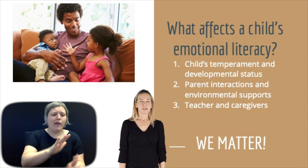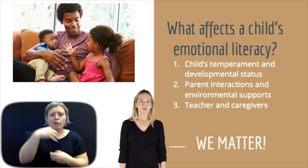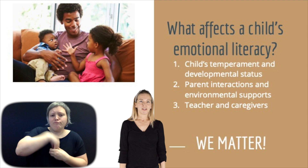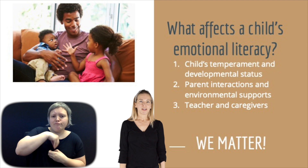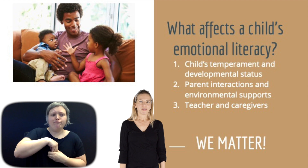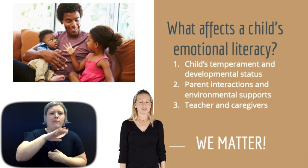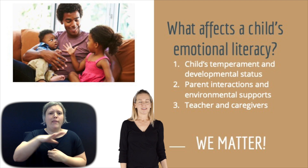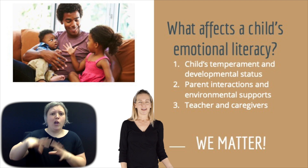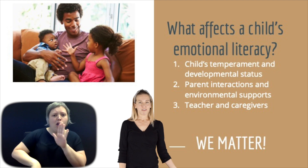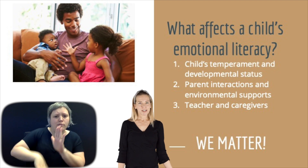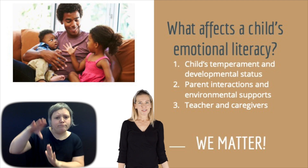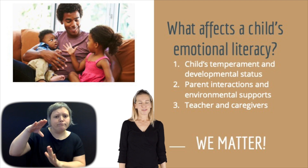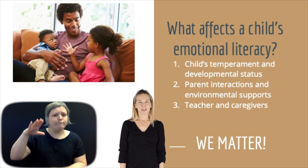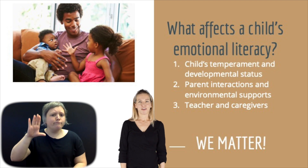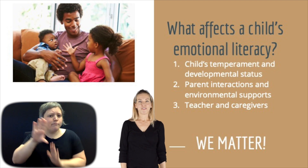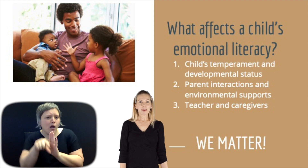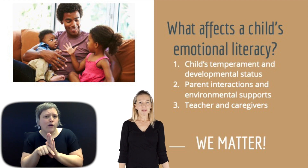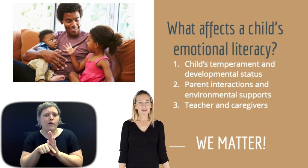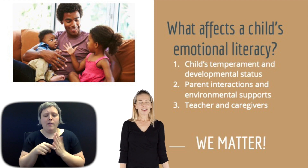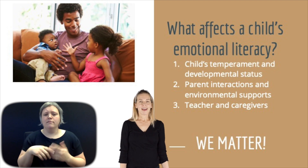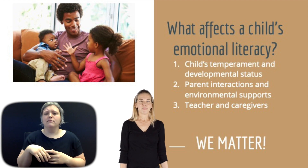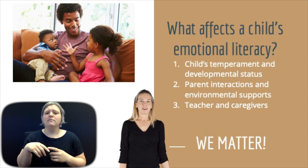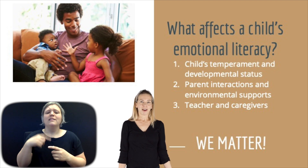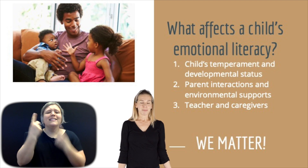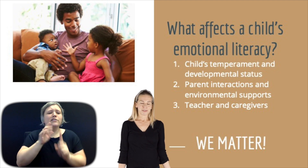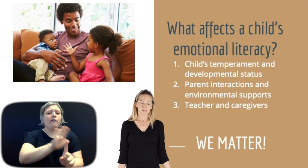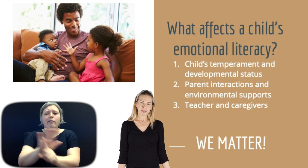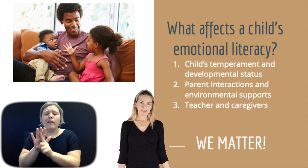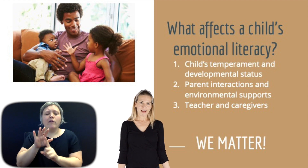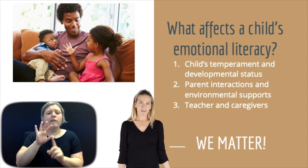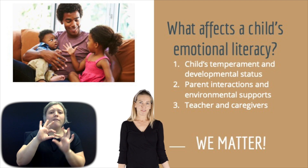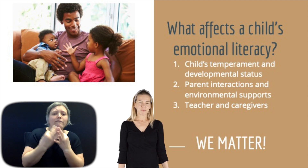We're also going to look at their day-to-day interactions with their family and what environmental supports they have.